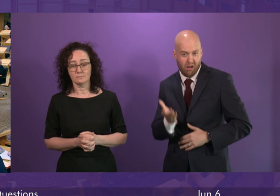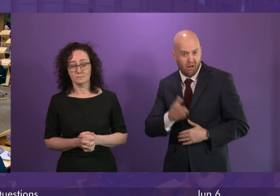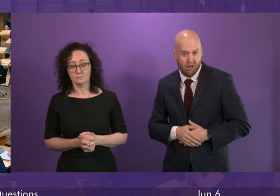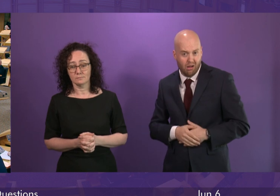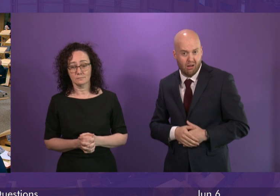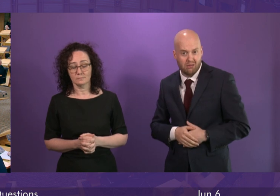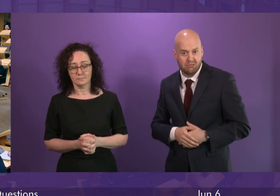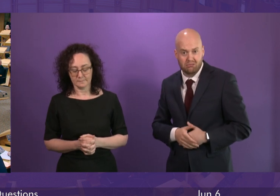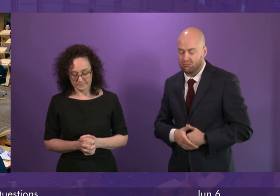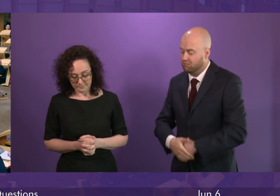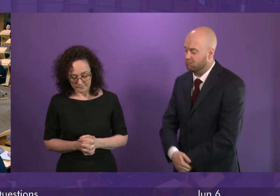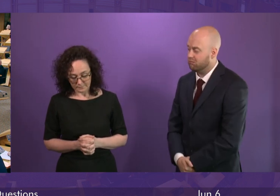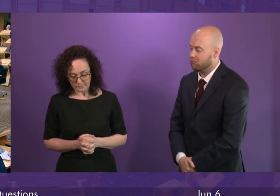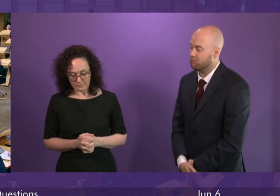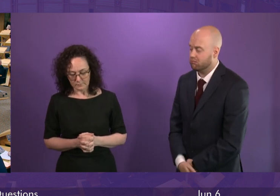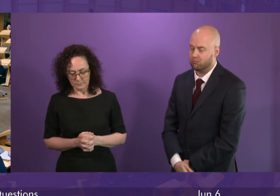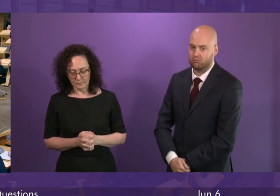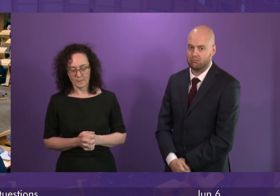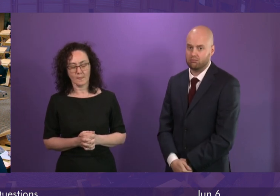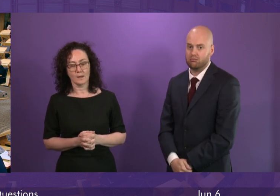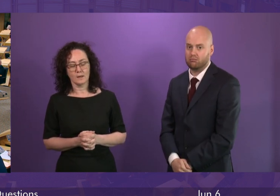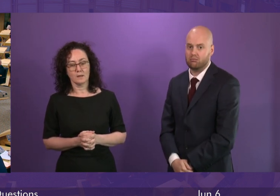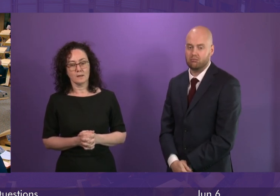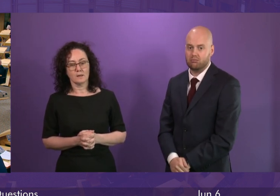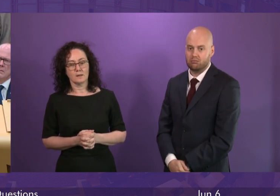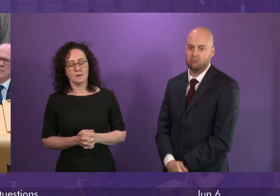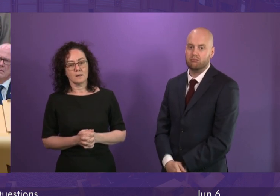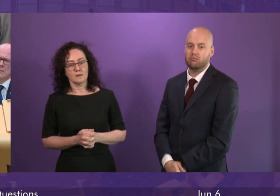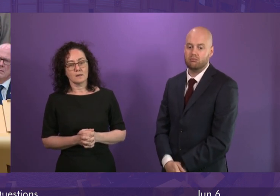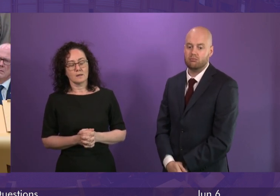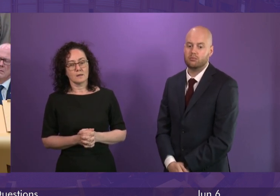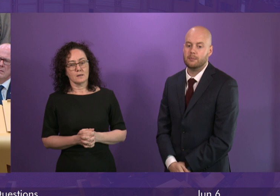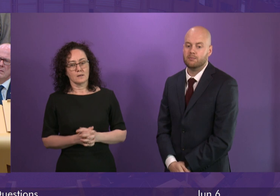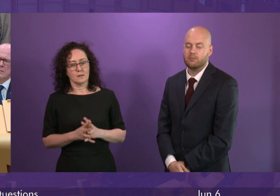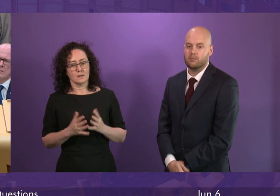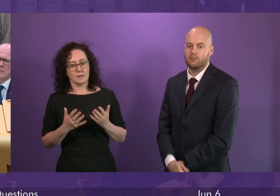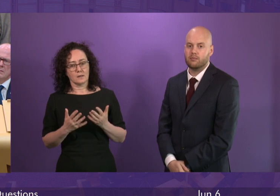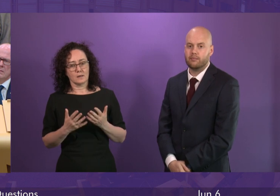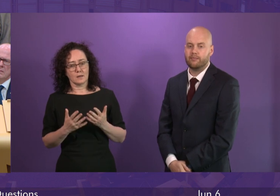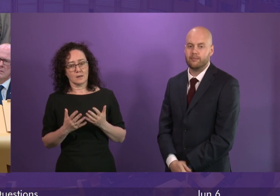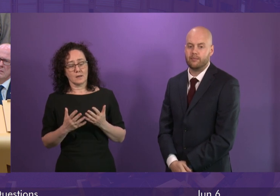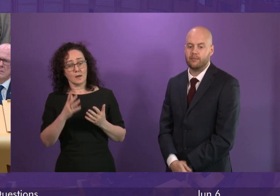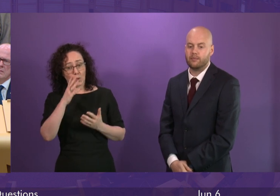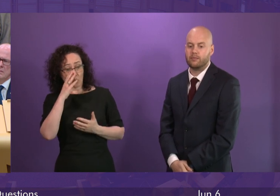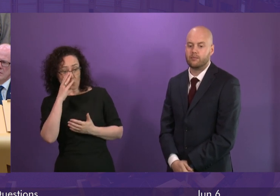John Swinney: I point out to Mr Findlay that the children’s ward that he mentioned among